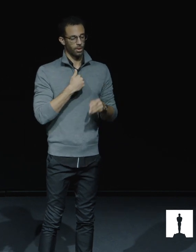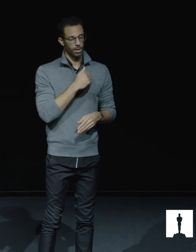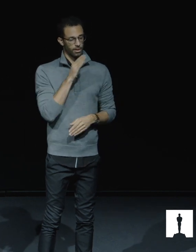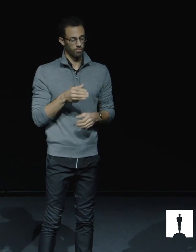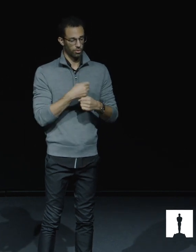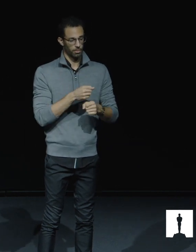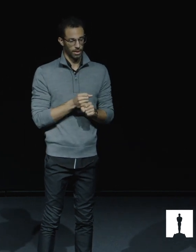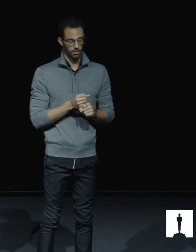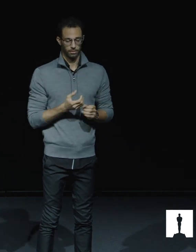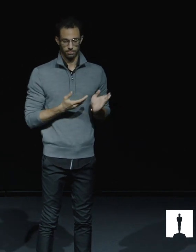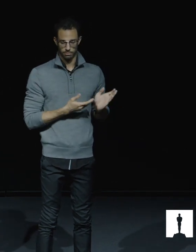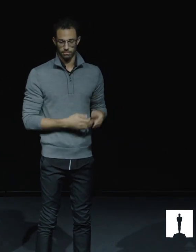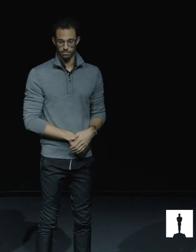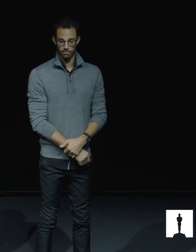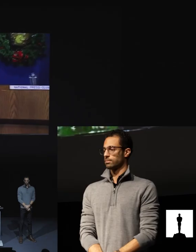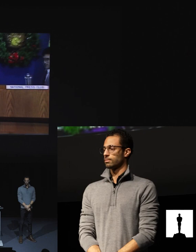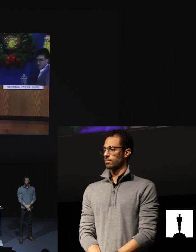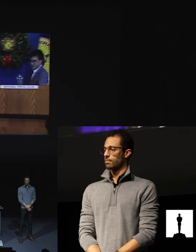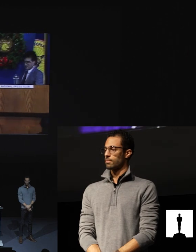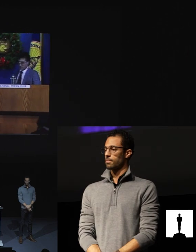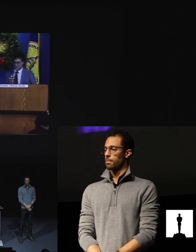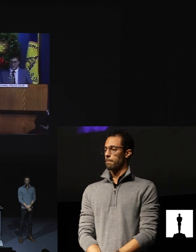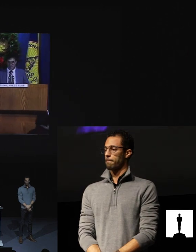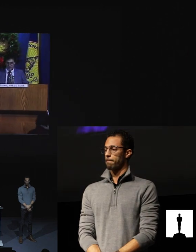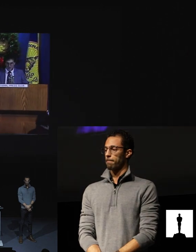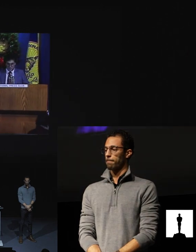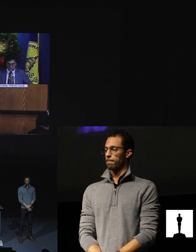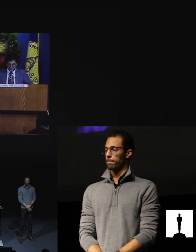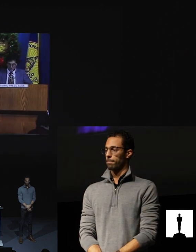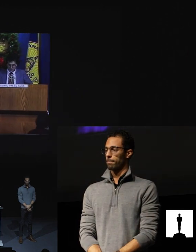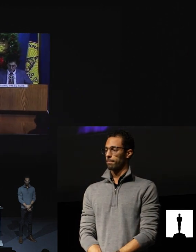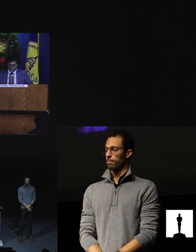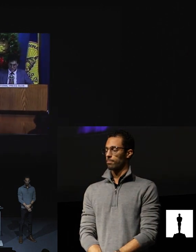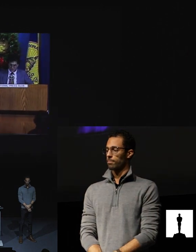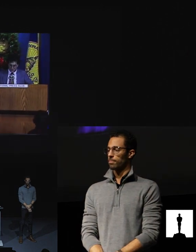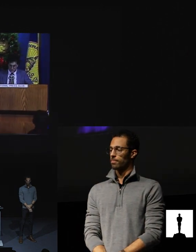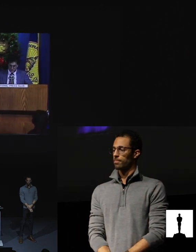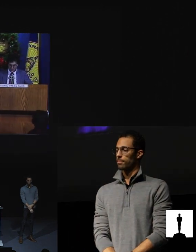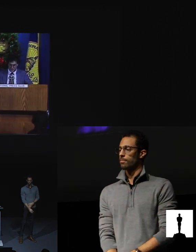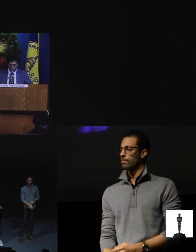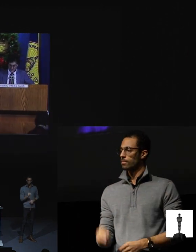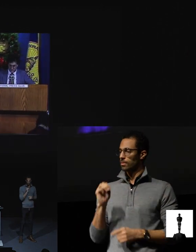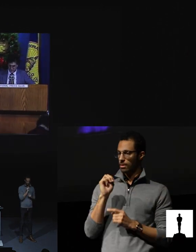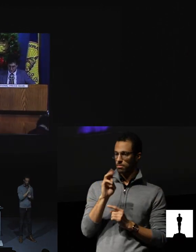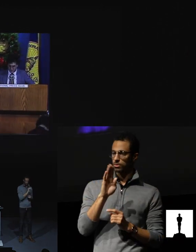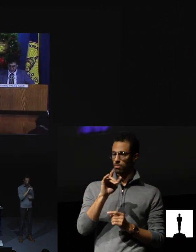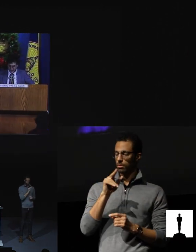Interviewer Mr. Baldwin, a questioner wants to know if you've seen the movie, SHE'S GOTTA